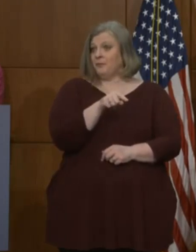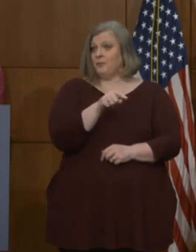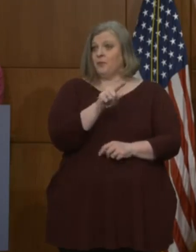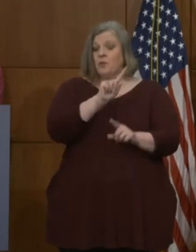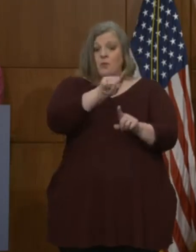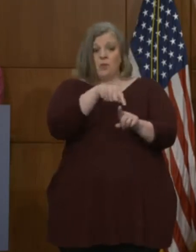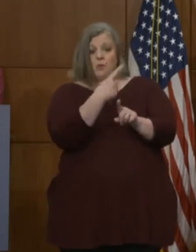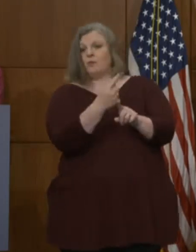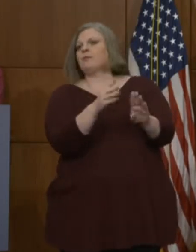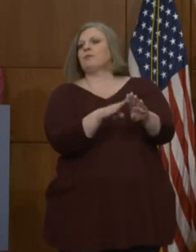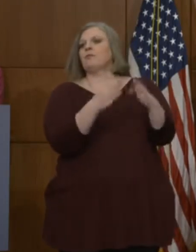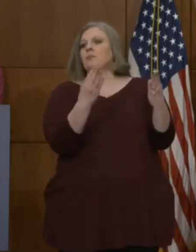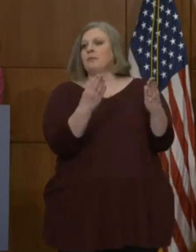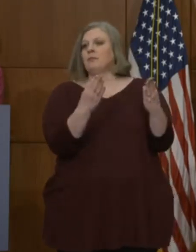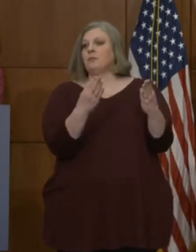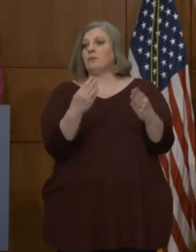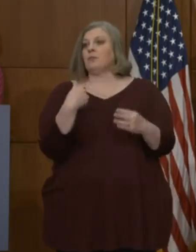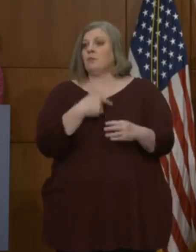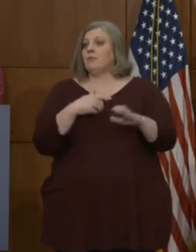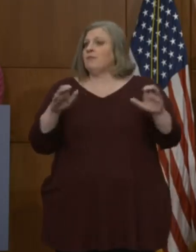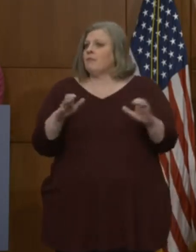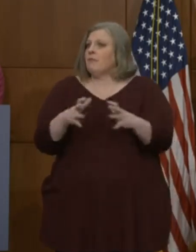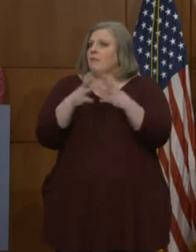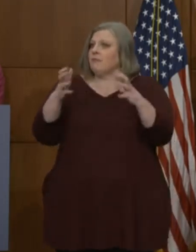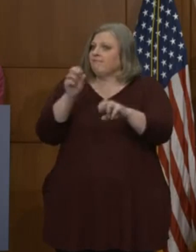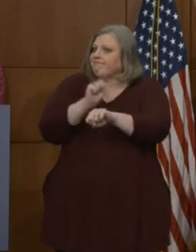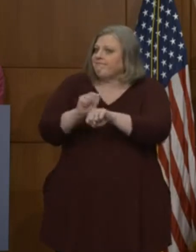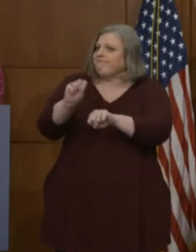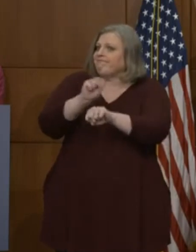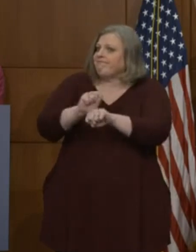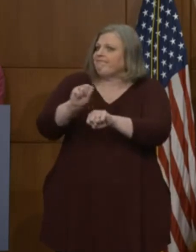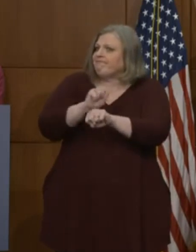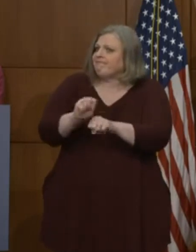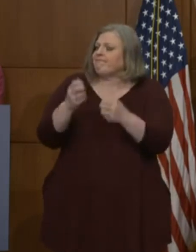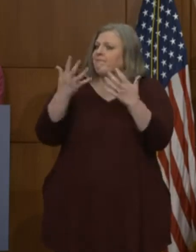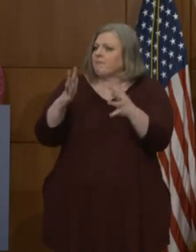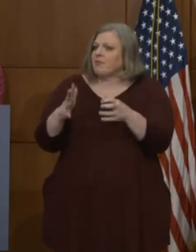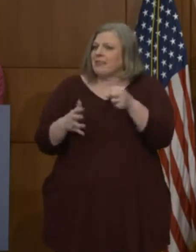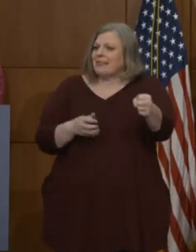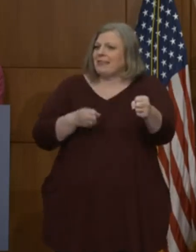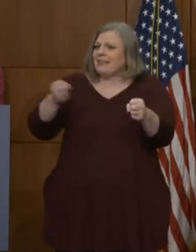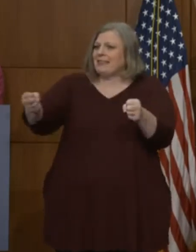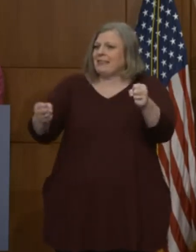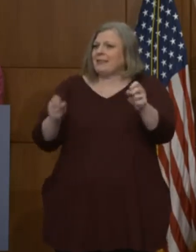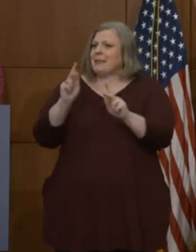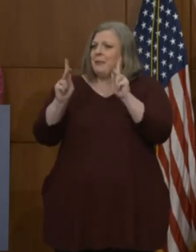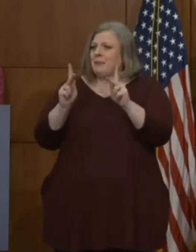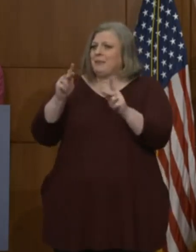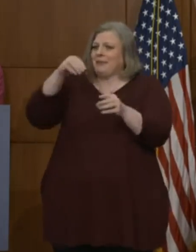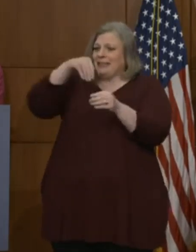AND SO A GREAT DEAL HAS BEEN DONE WITH RESPECT TO PLACING DONE WITH RESPECT TO PLACING THESE- A YOUNG PEOPLE IN THE THESE- A YOUNG PEOPLE IN THE COMMUNITY SO THAT THEY CAN